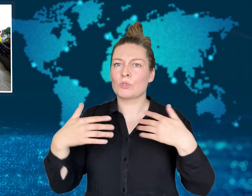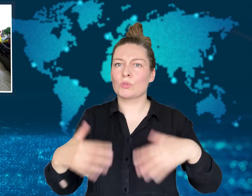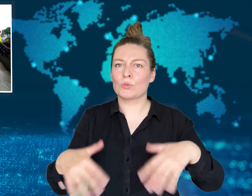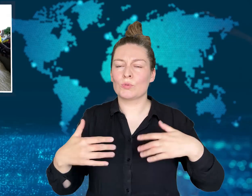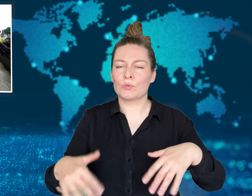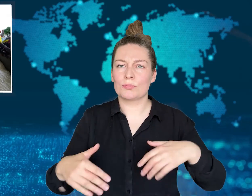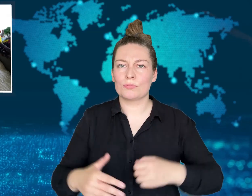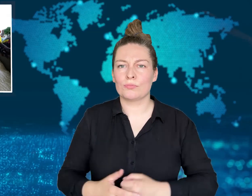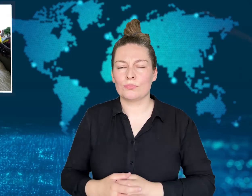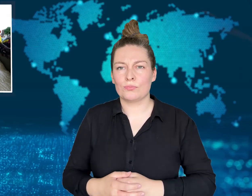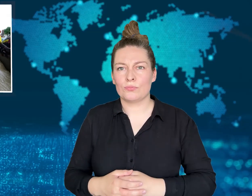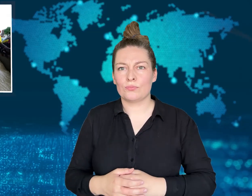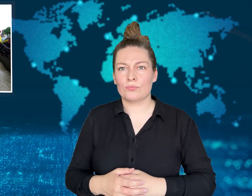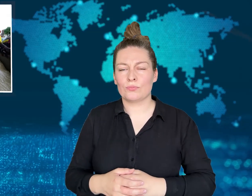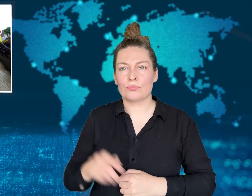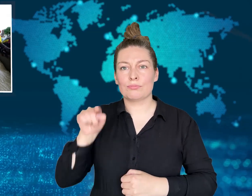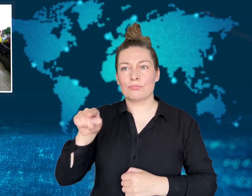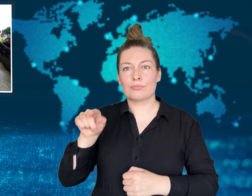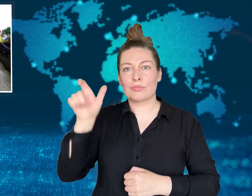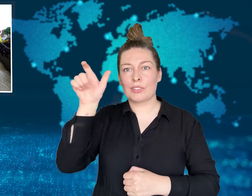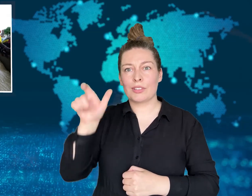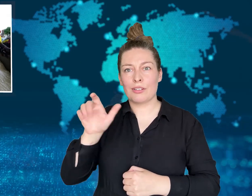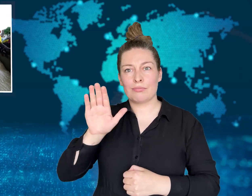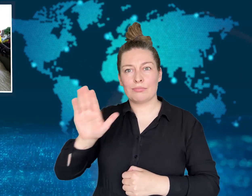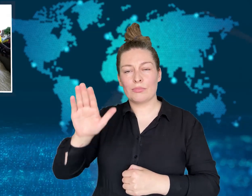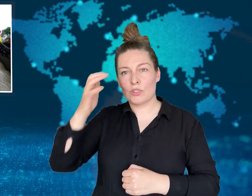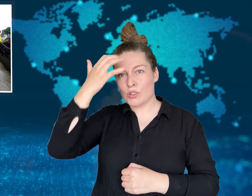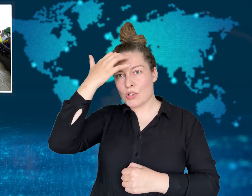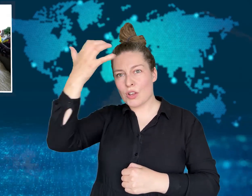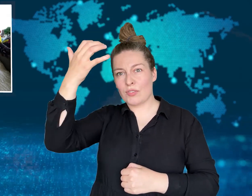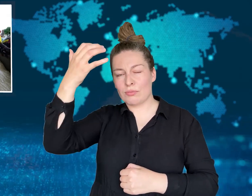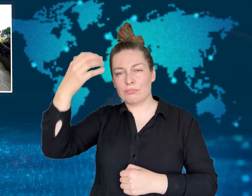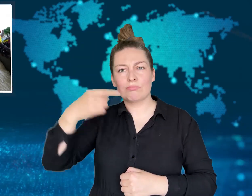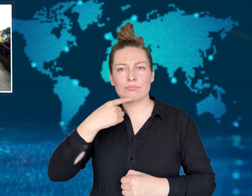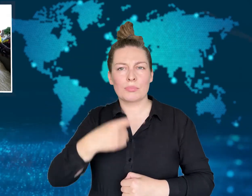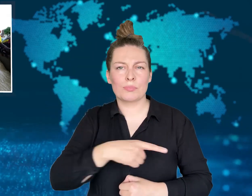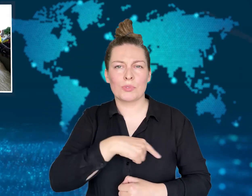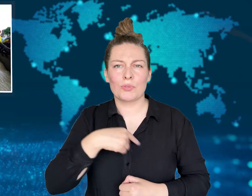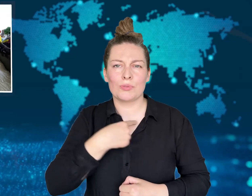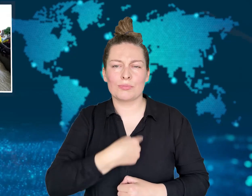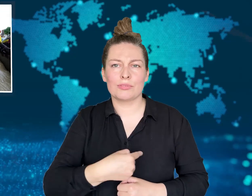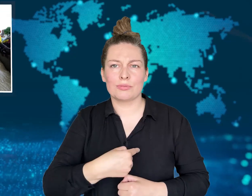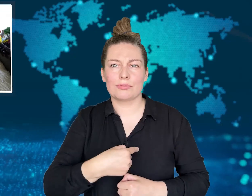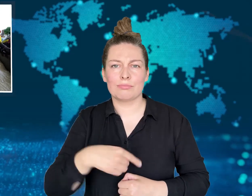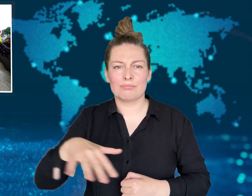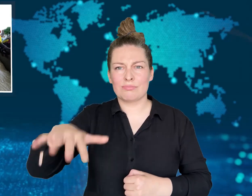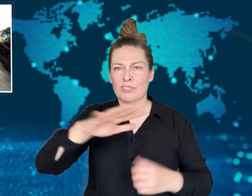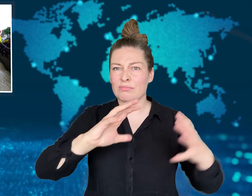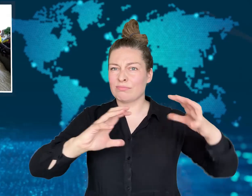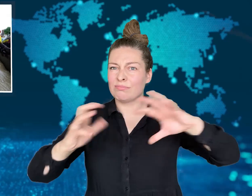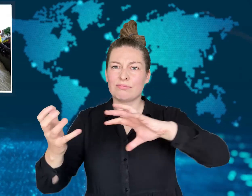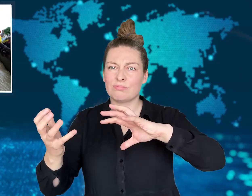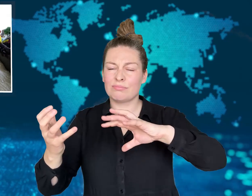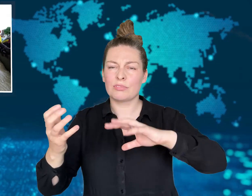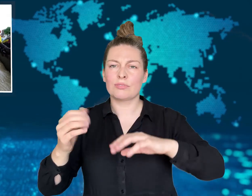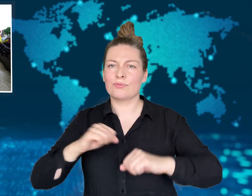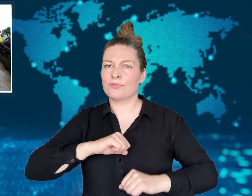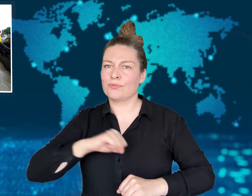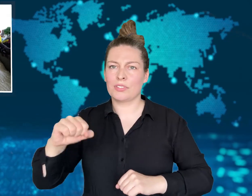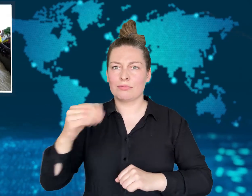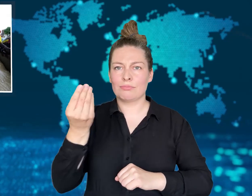She cut short her attendance at the G7 because of the disaster.